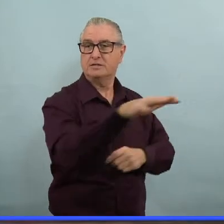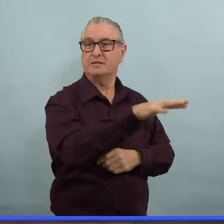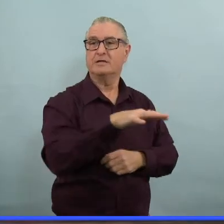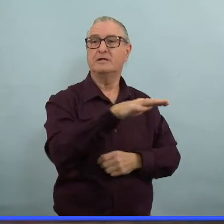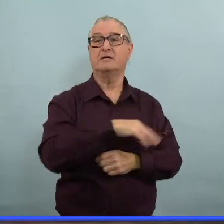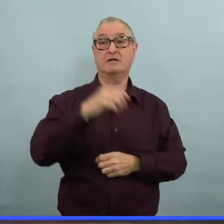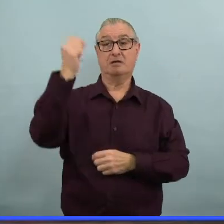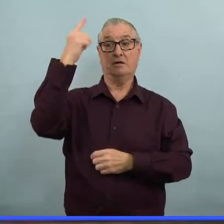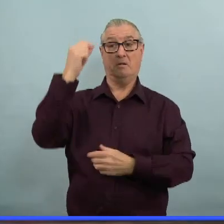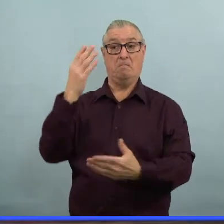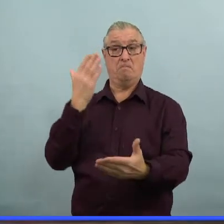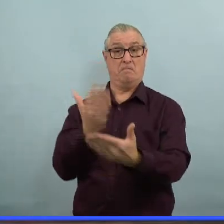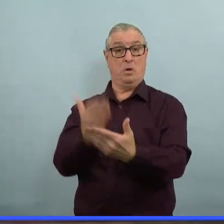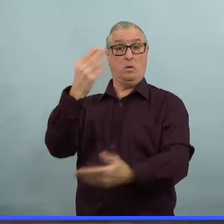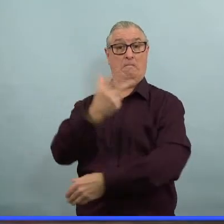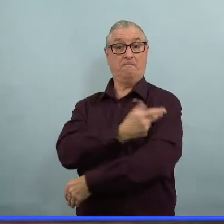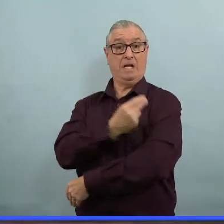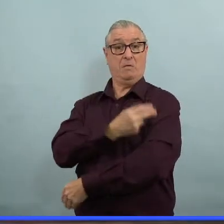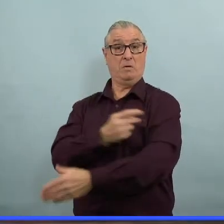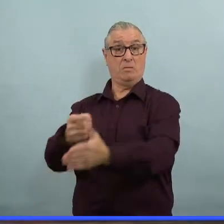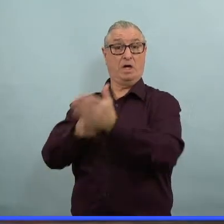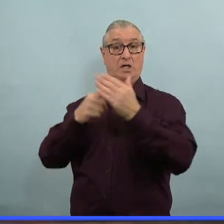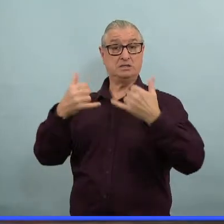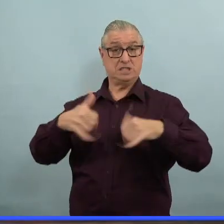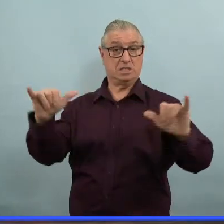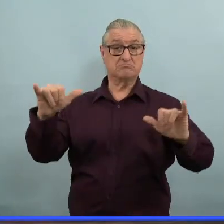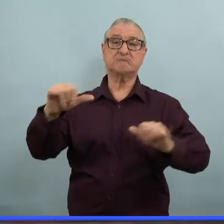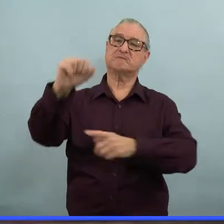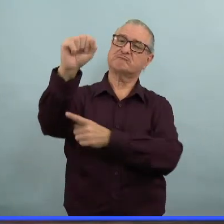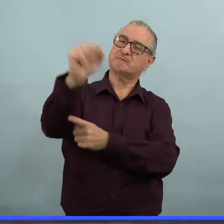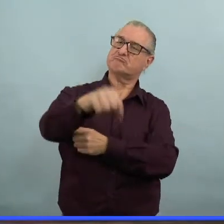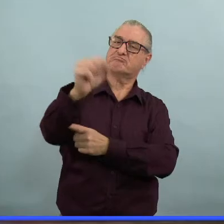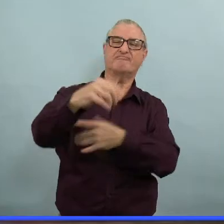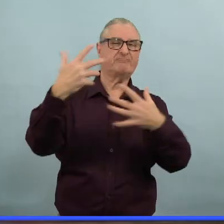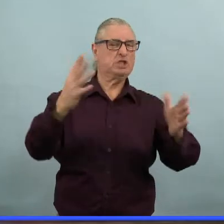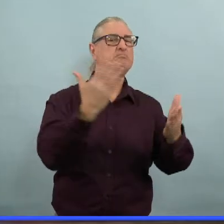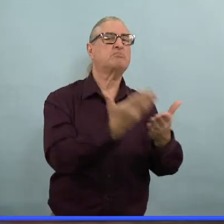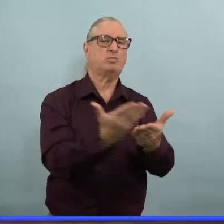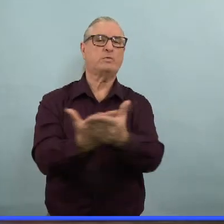we're going to maintain the 50 percent capacity limit where they are right now what we're going to